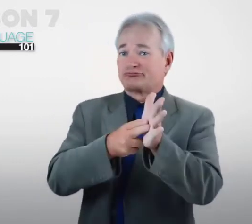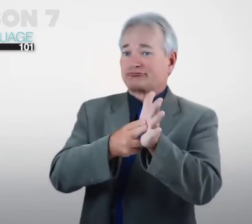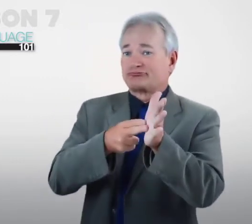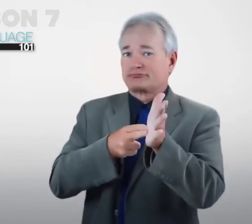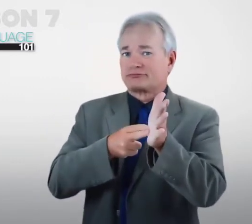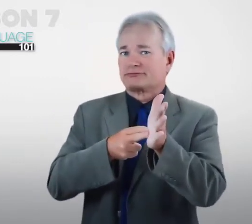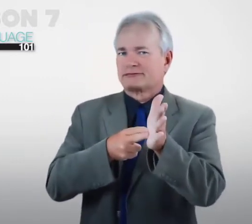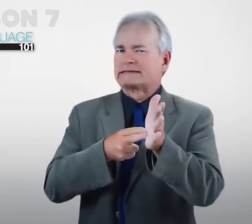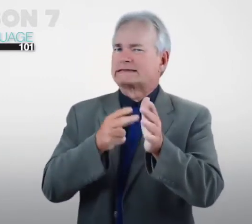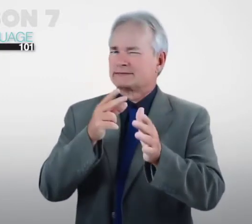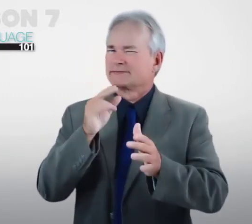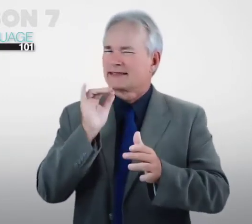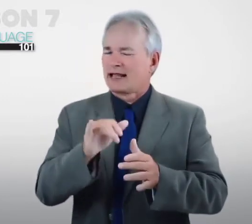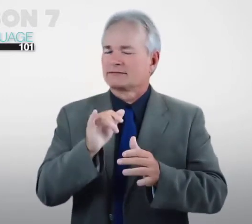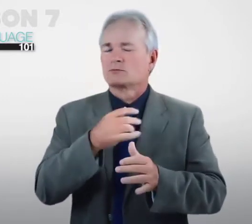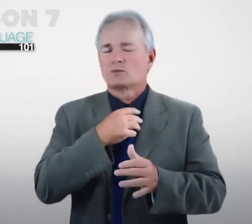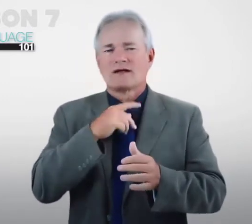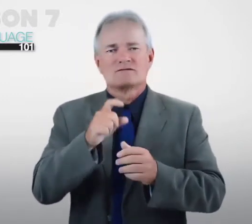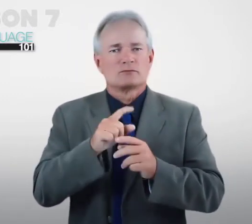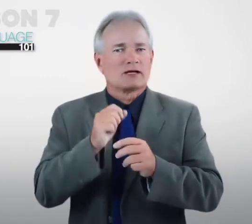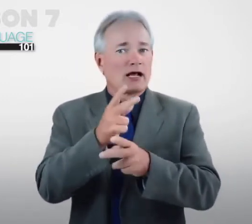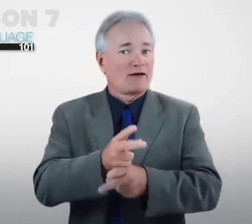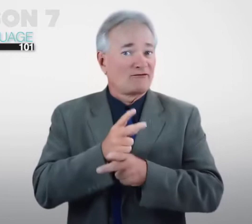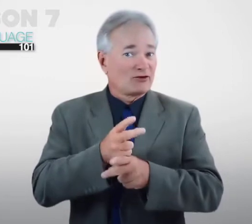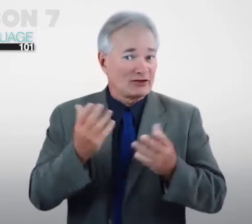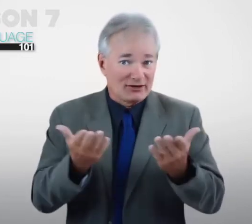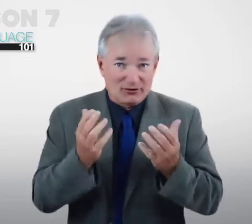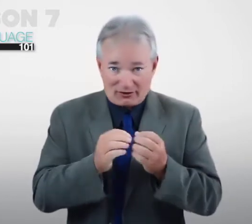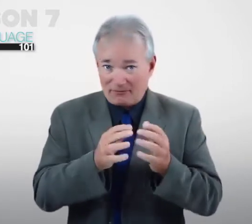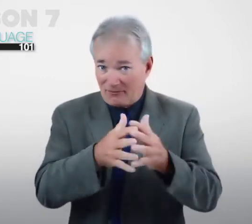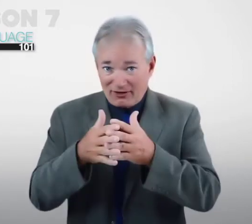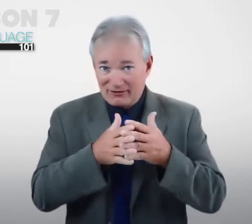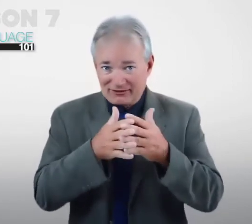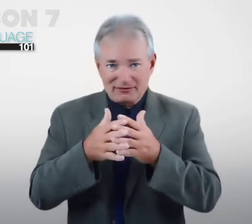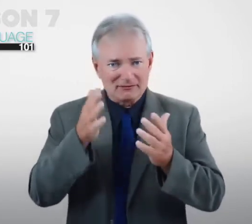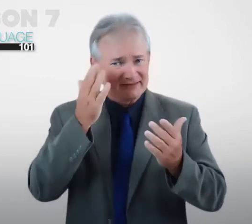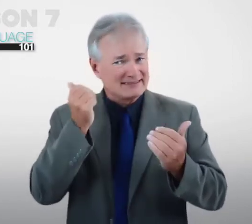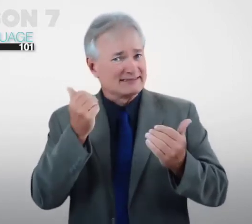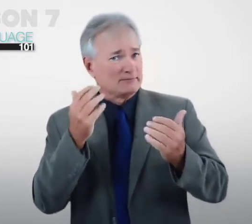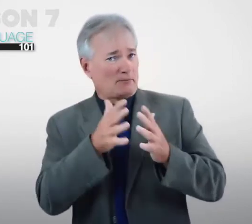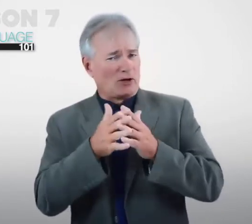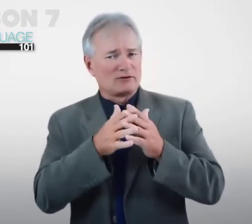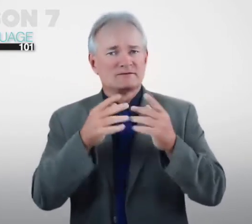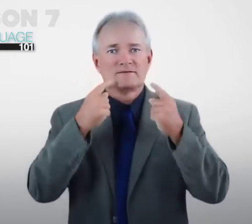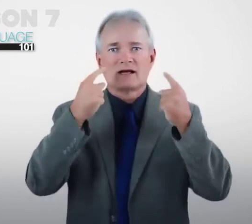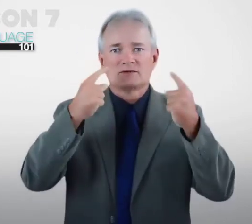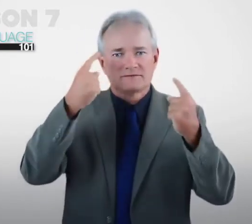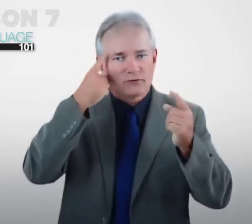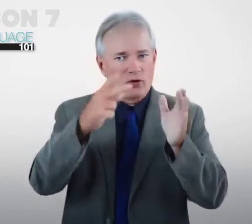well, everybody uses them, I'm gonna describe them that way too. So we have to be careful here in America, as you know,